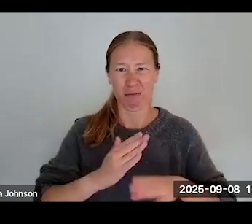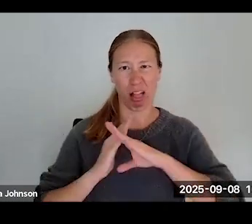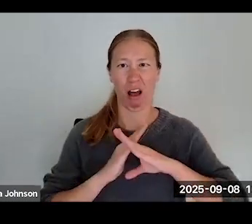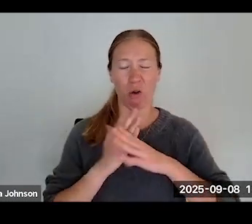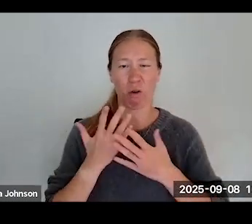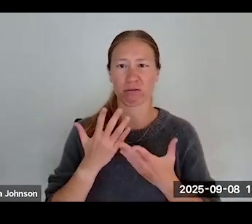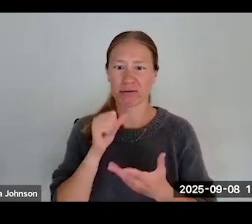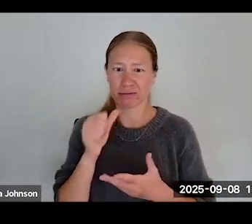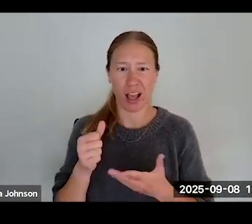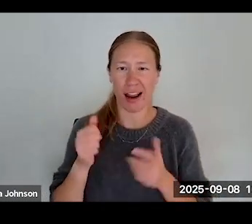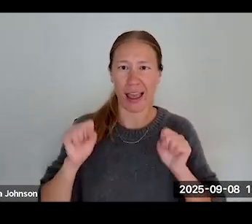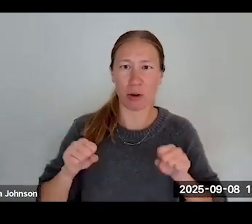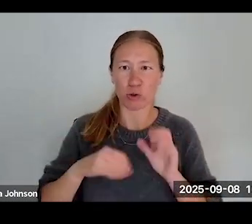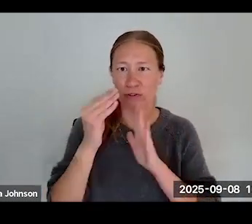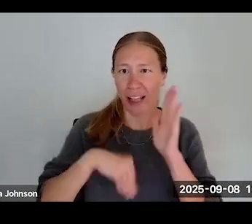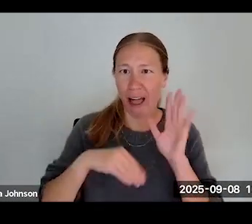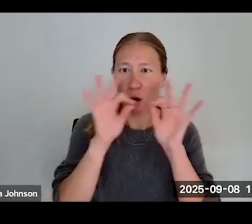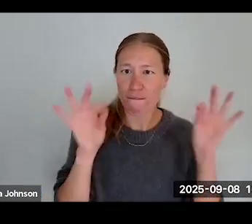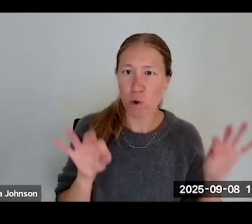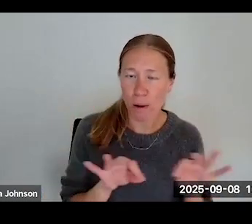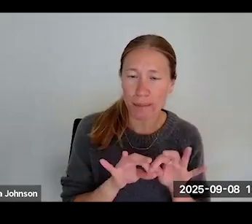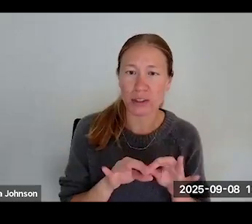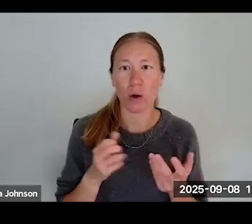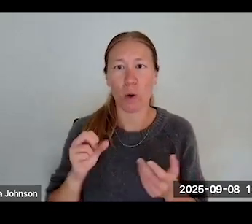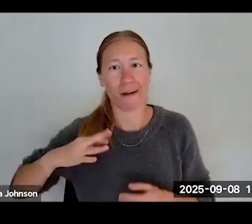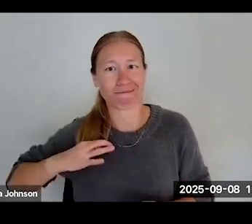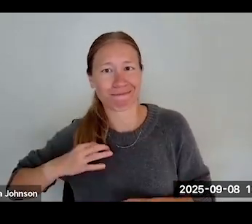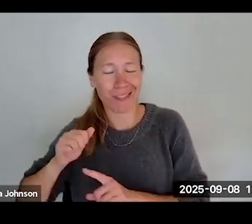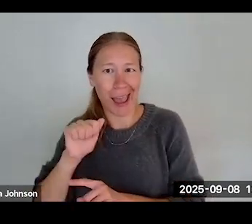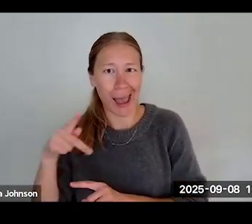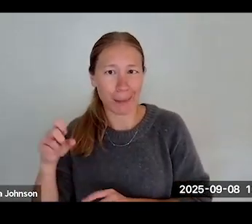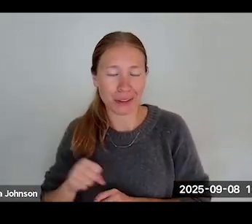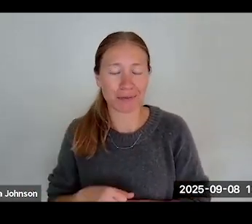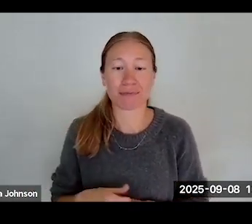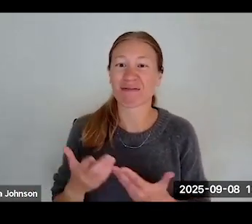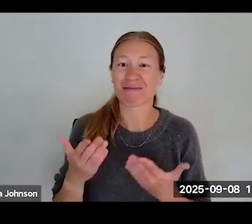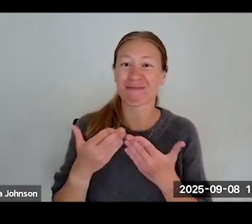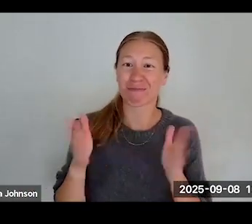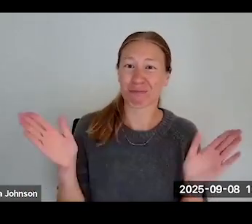from filling out form fields or applications. So ranging from basic search elements